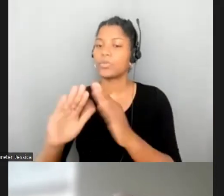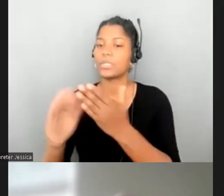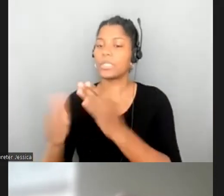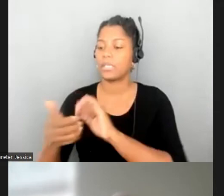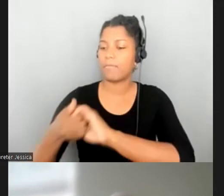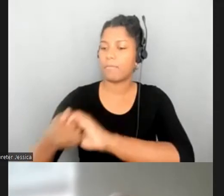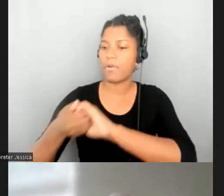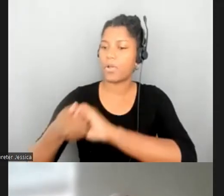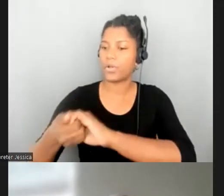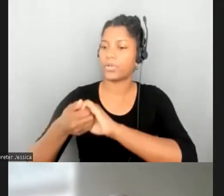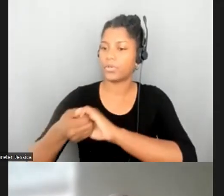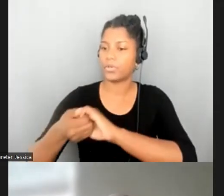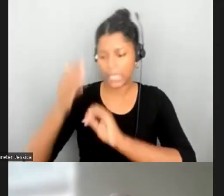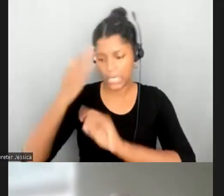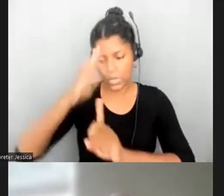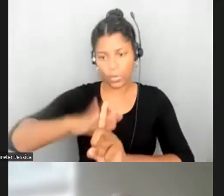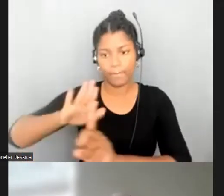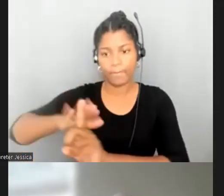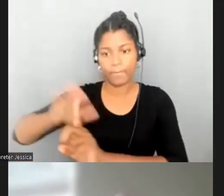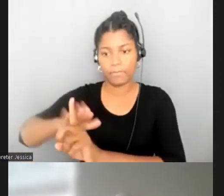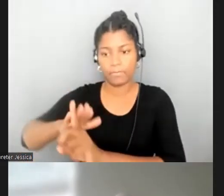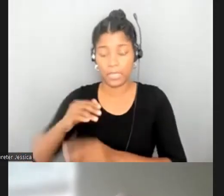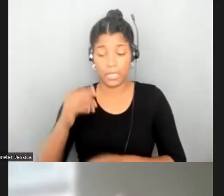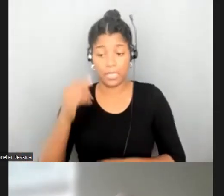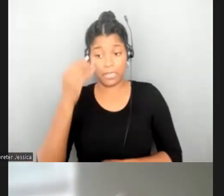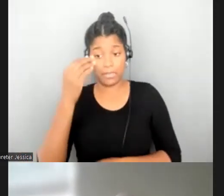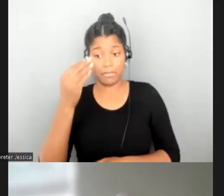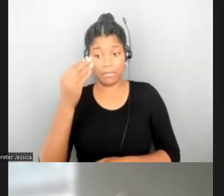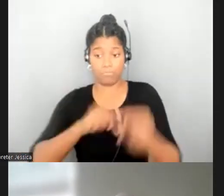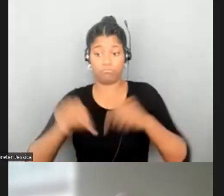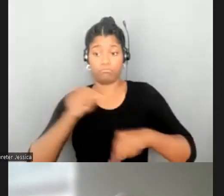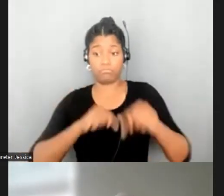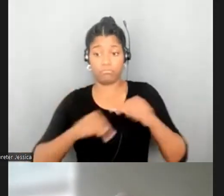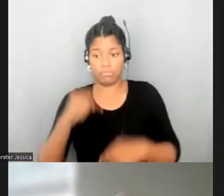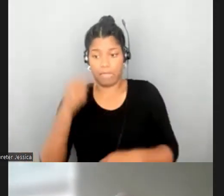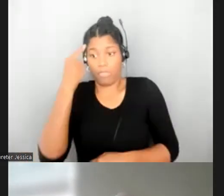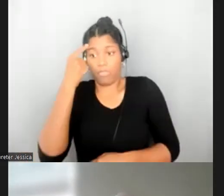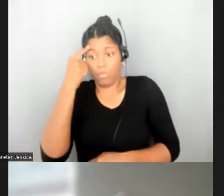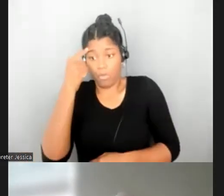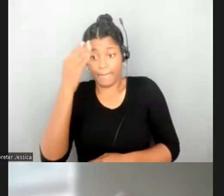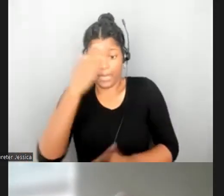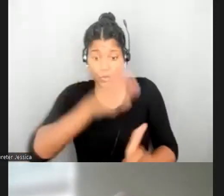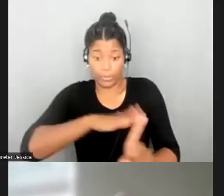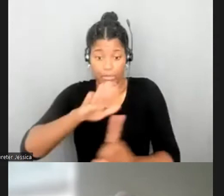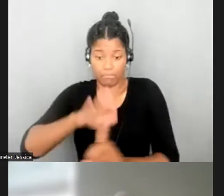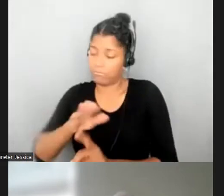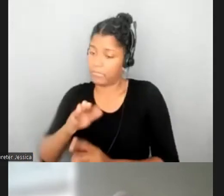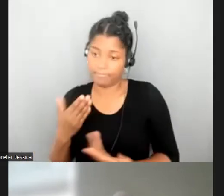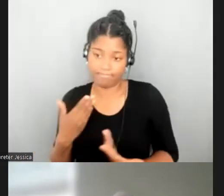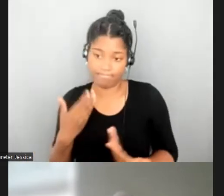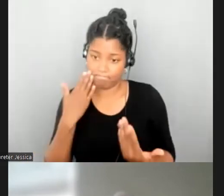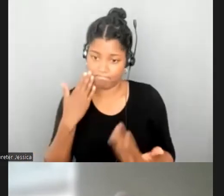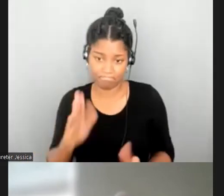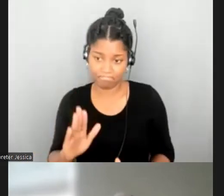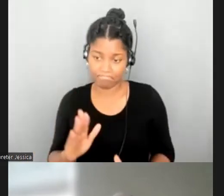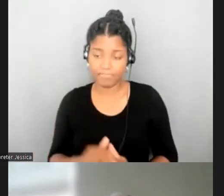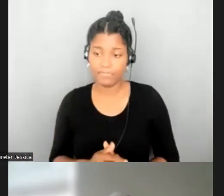I thought I knew them, and when we first started our transition program and pulled other community